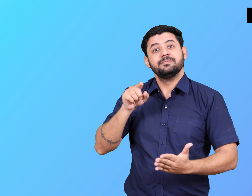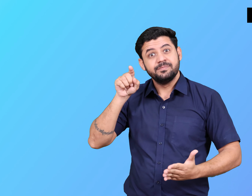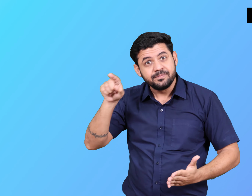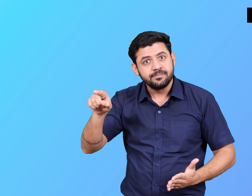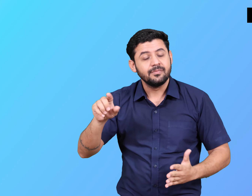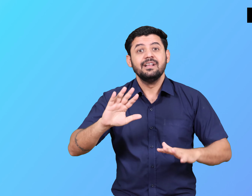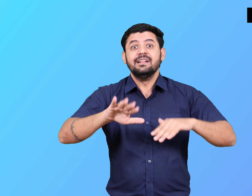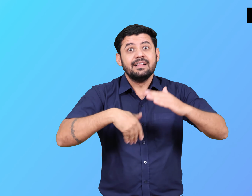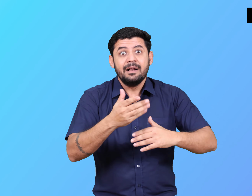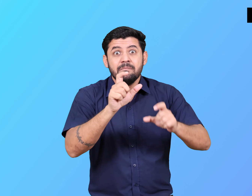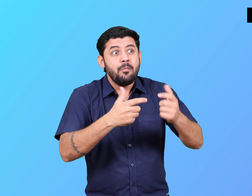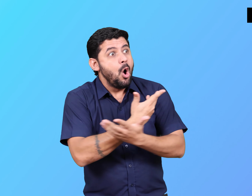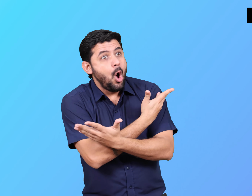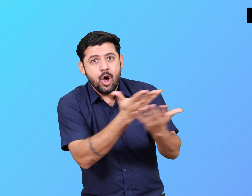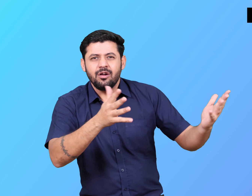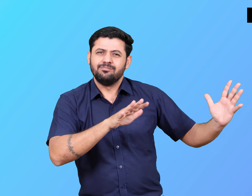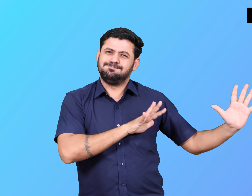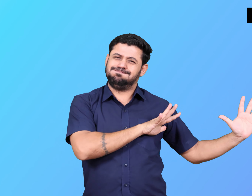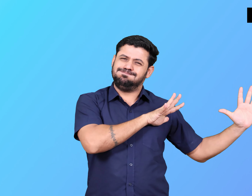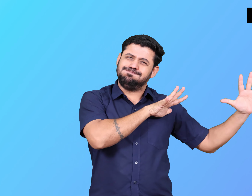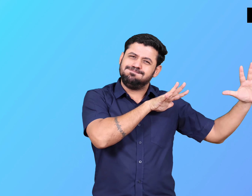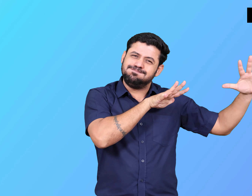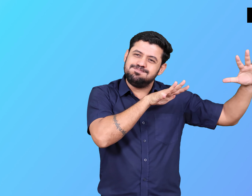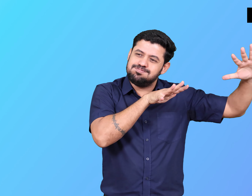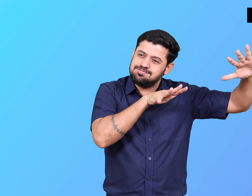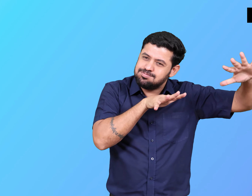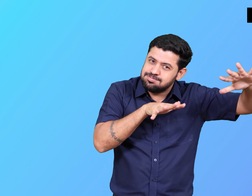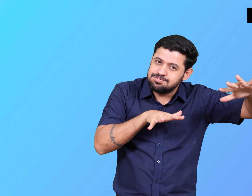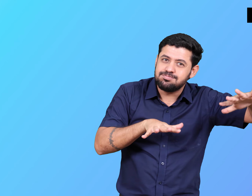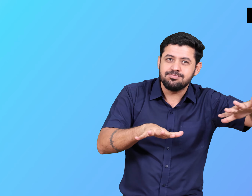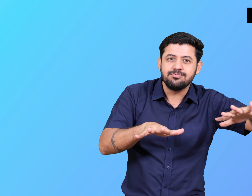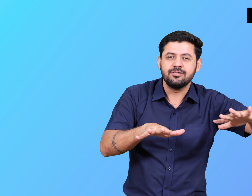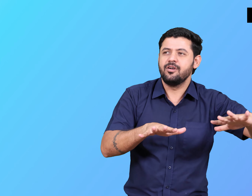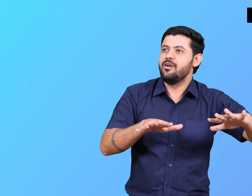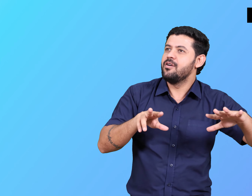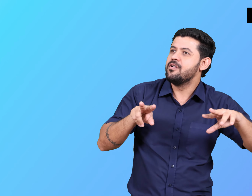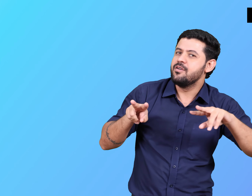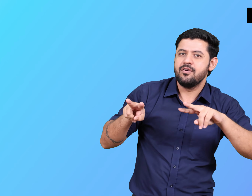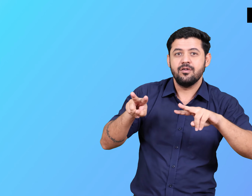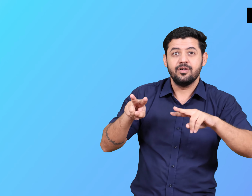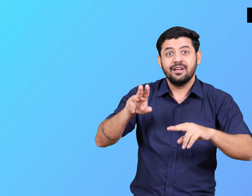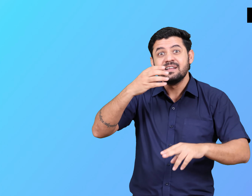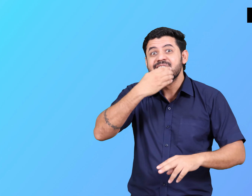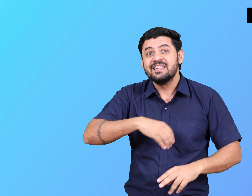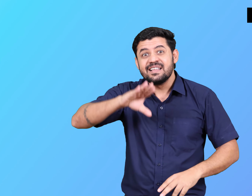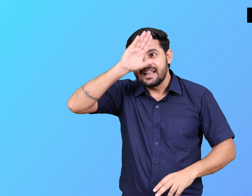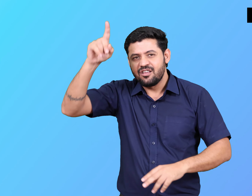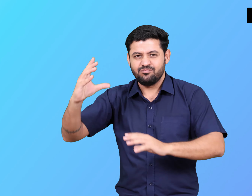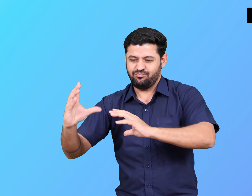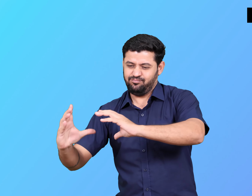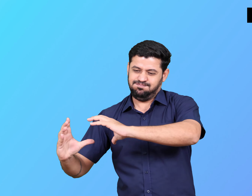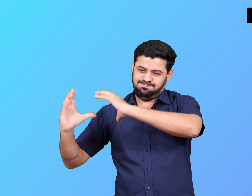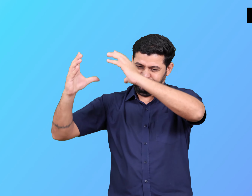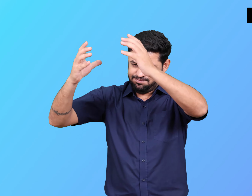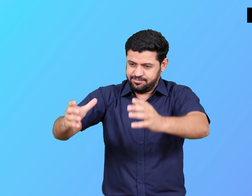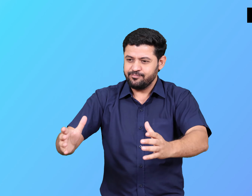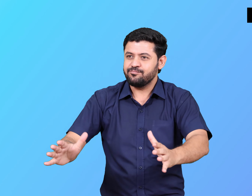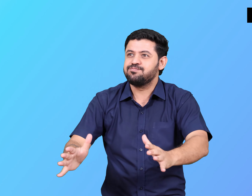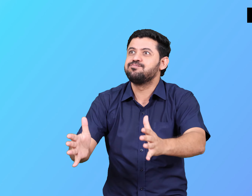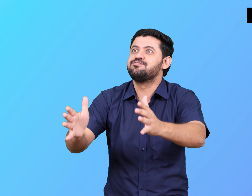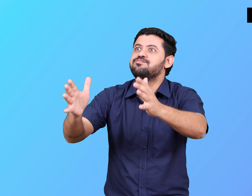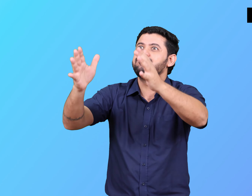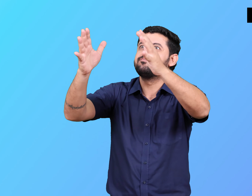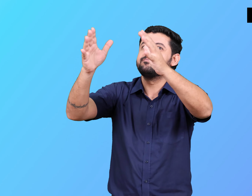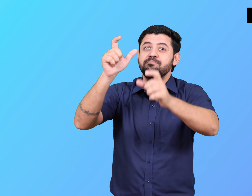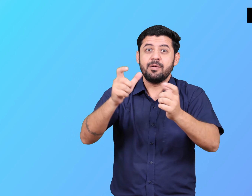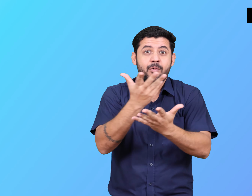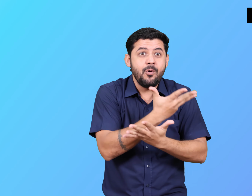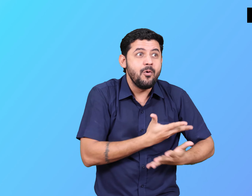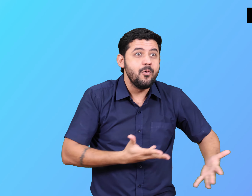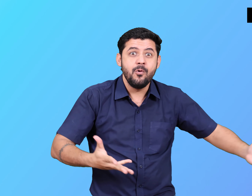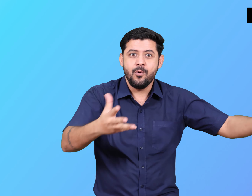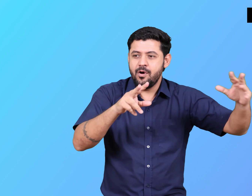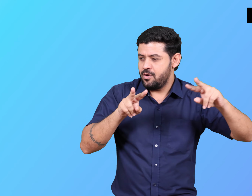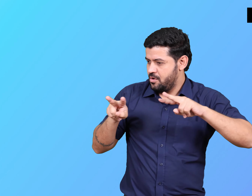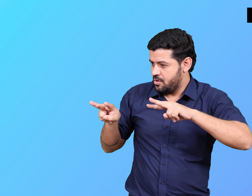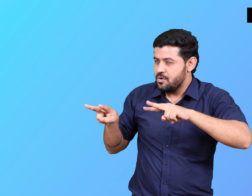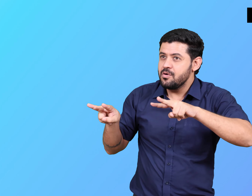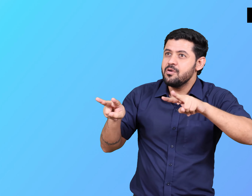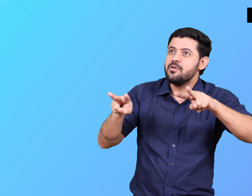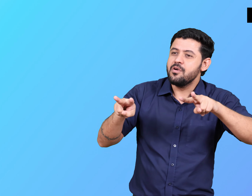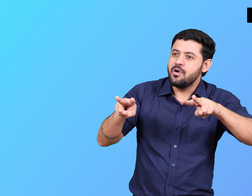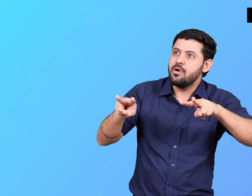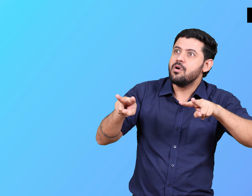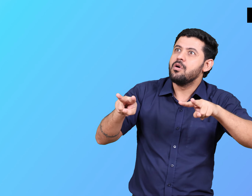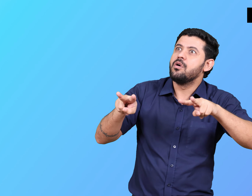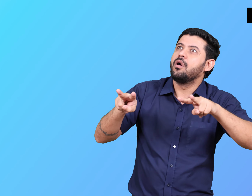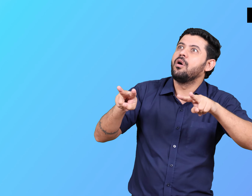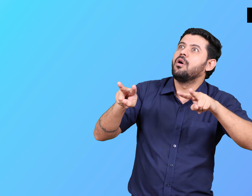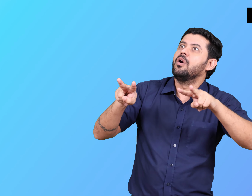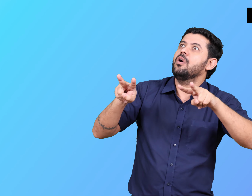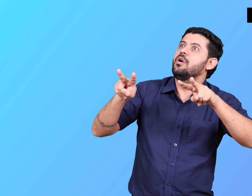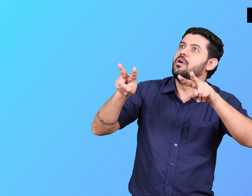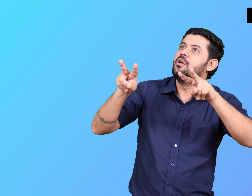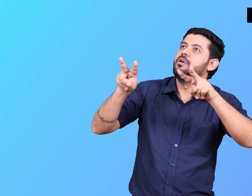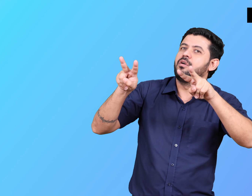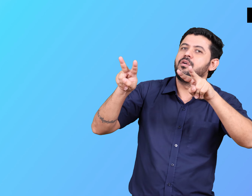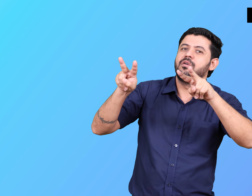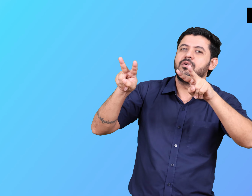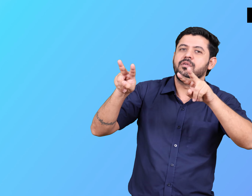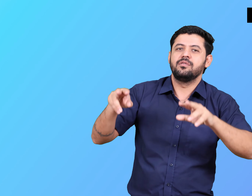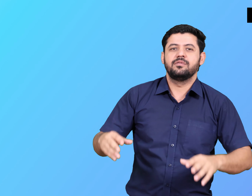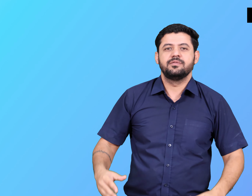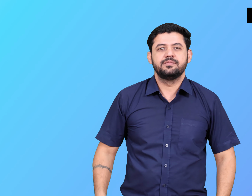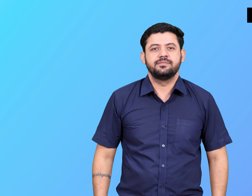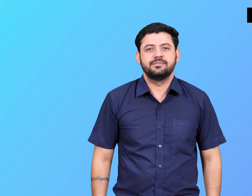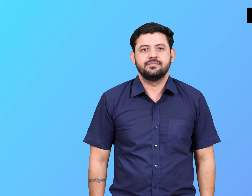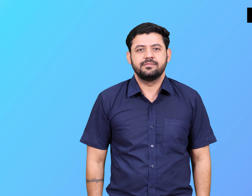So all these leaders came and stood in front of the idol that King Nebuchadnezzar had set up.